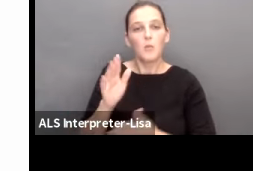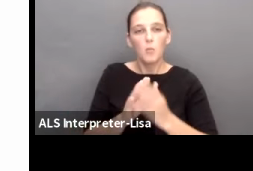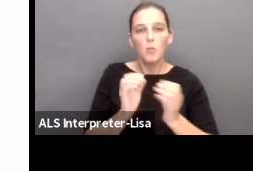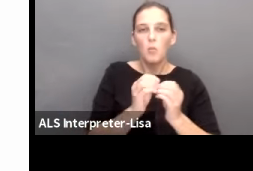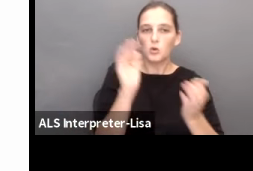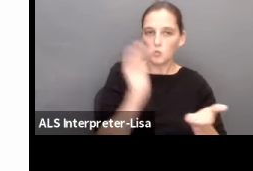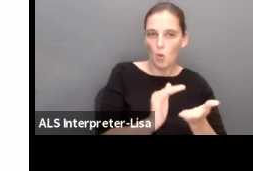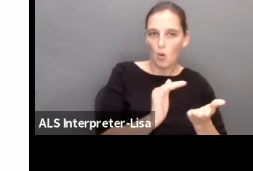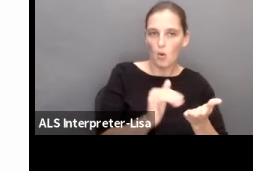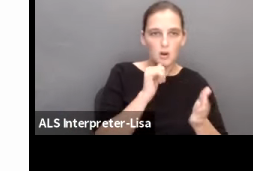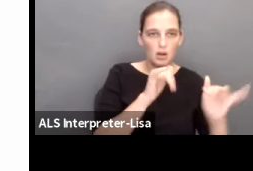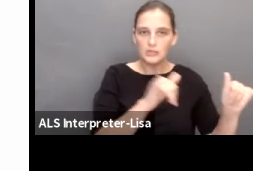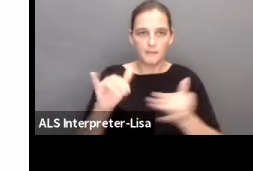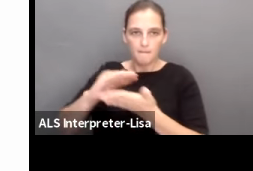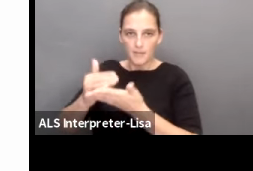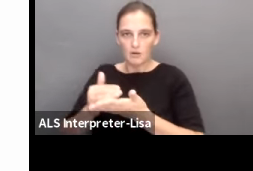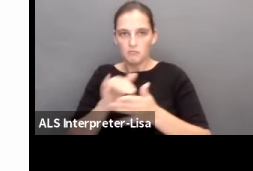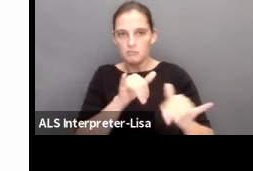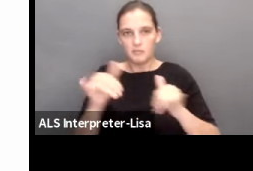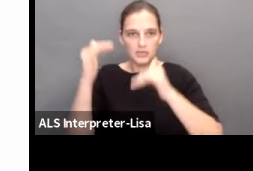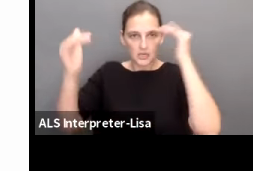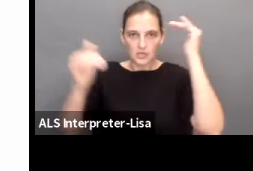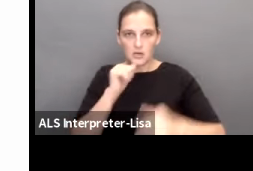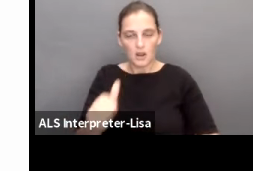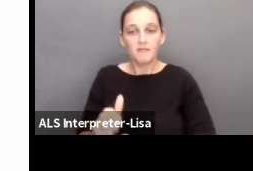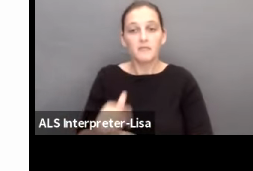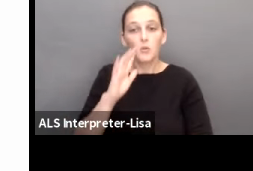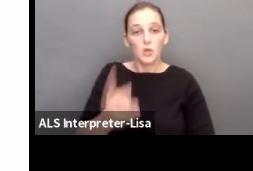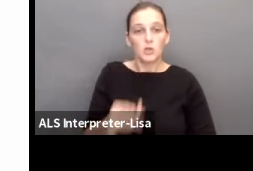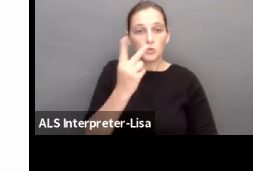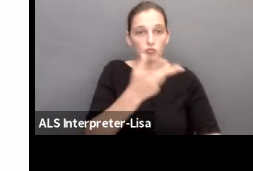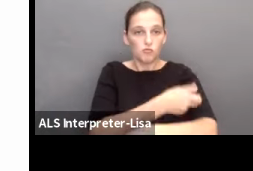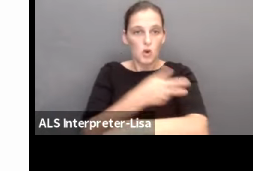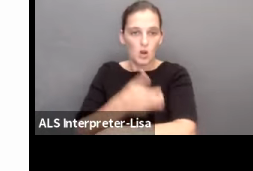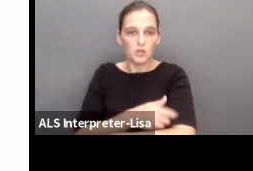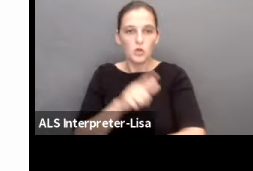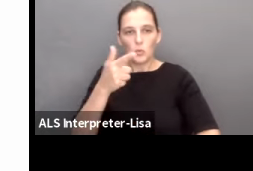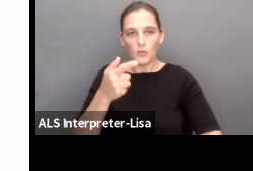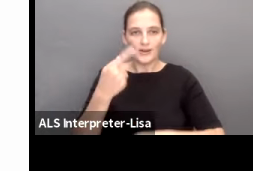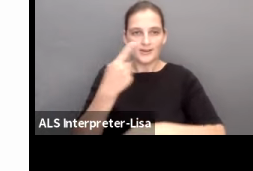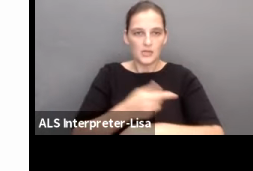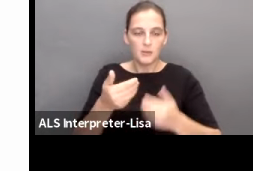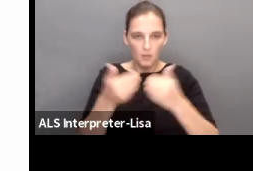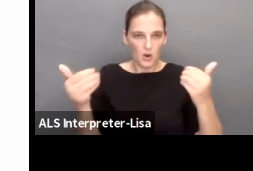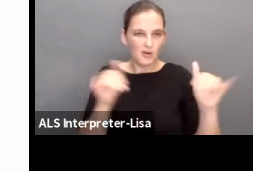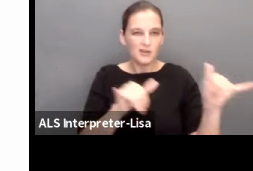received. It'll be two shots 21 days apart, just like the adults who received Pfizer and